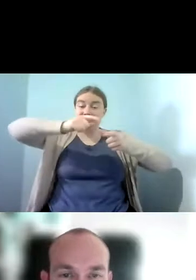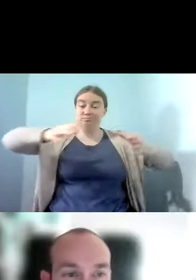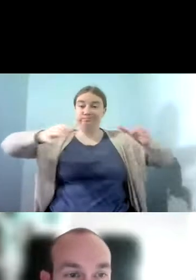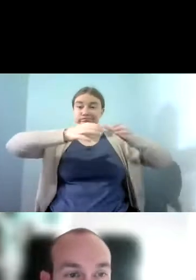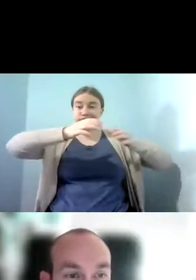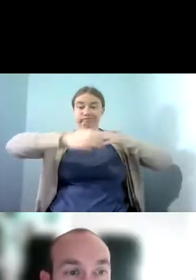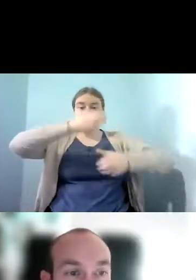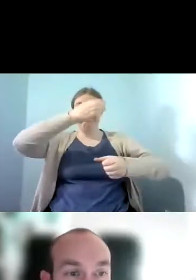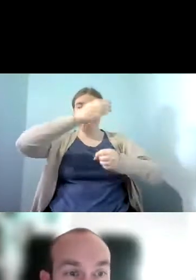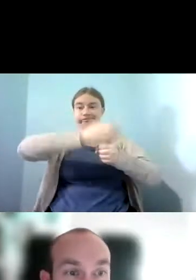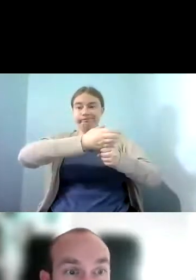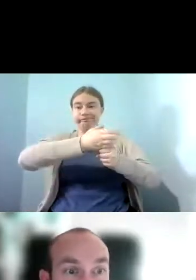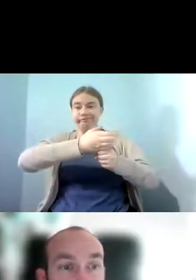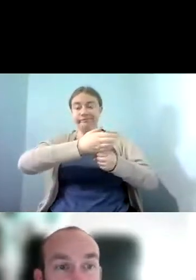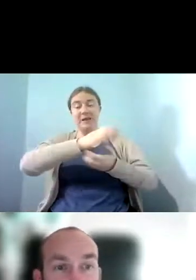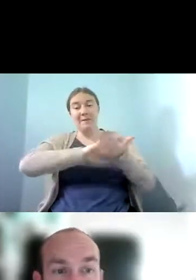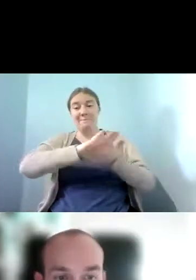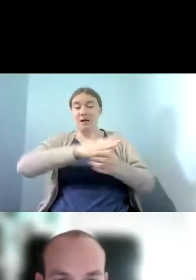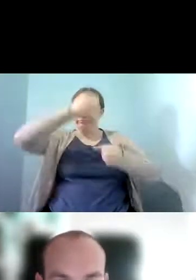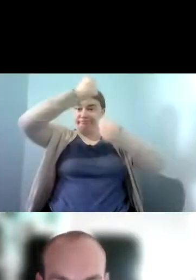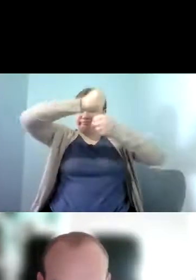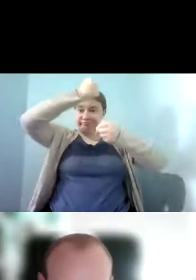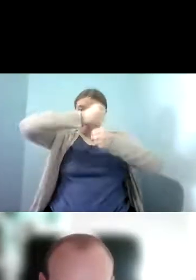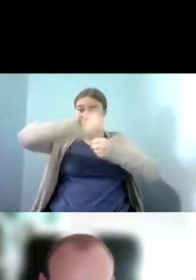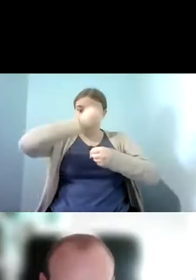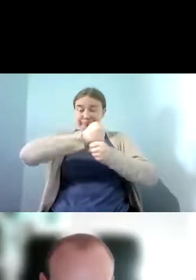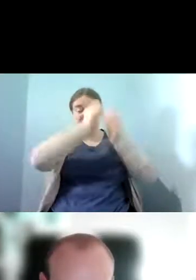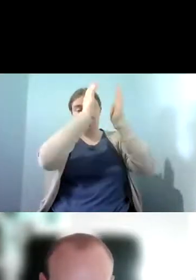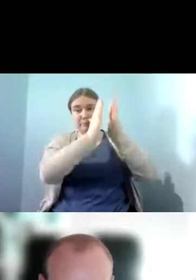so we could we could actually hit it hard enough with the hammer to get them into place